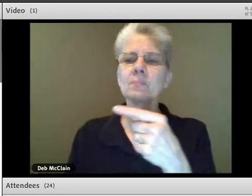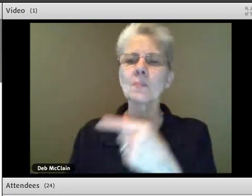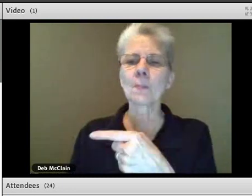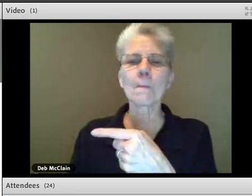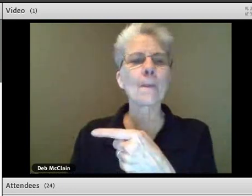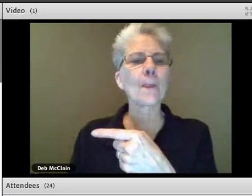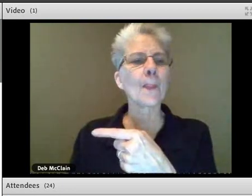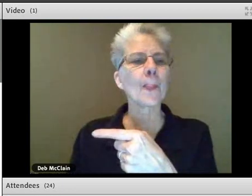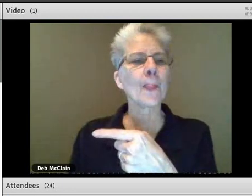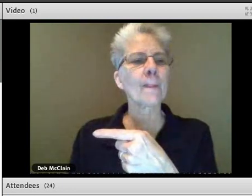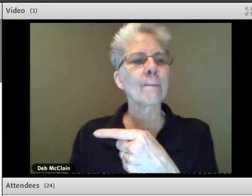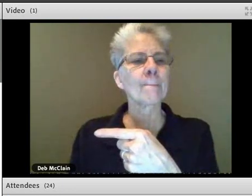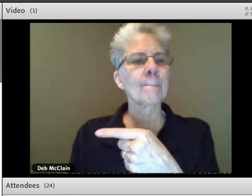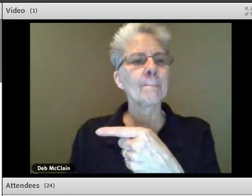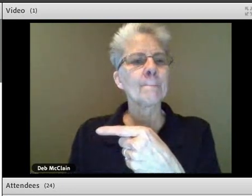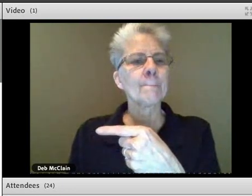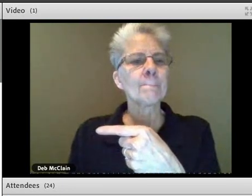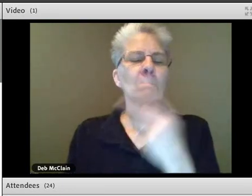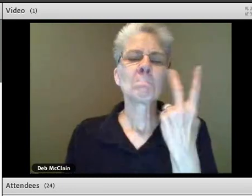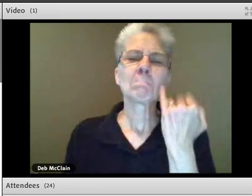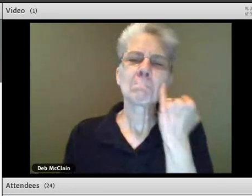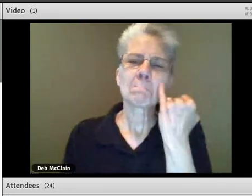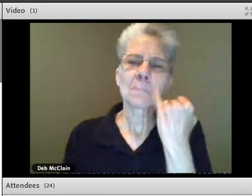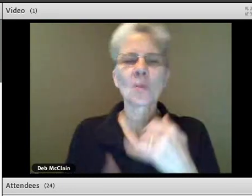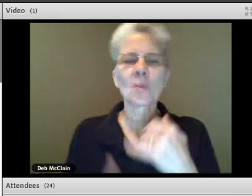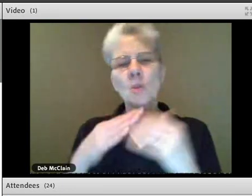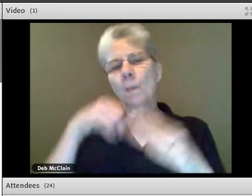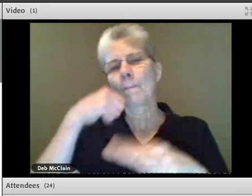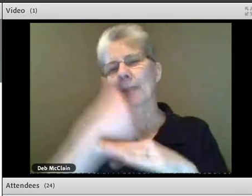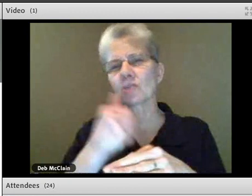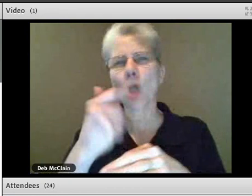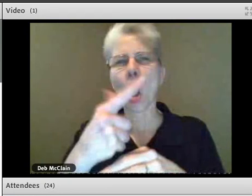So let's say you built all your courses.